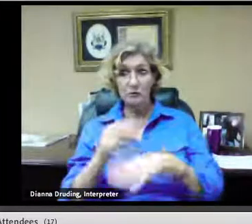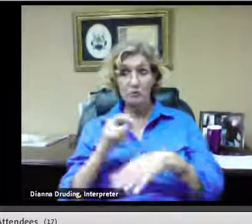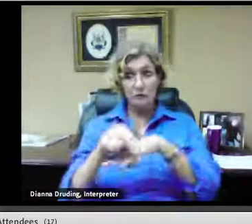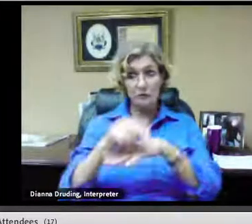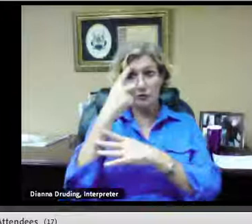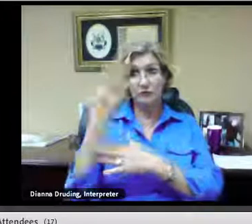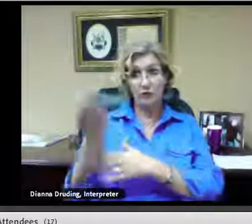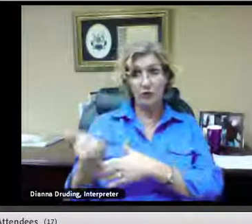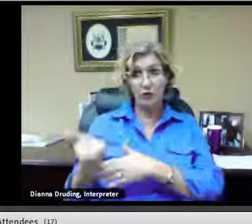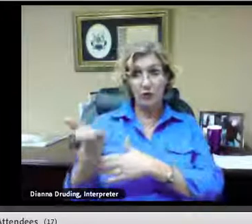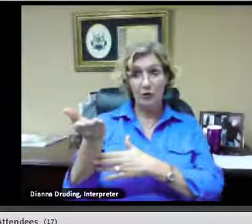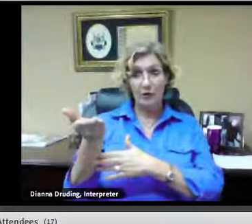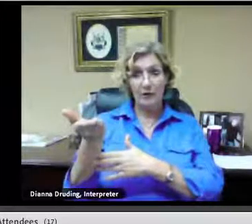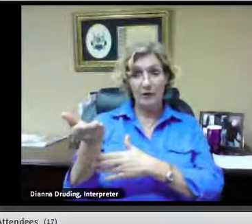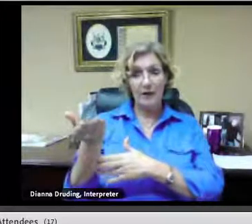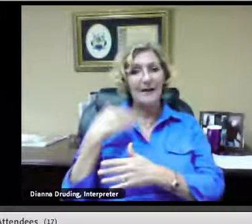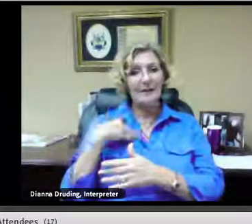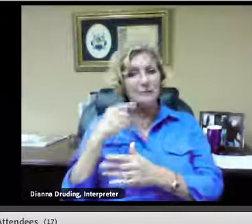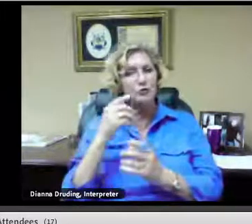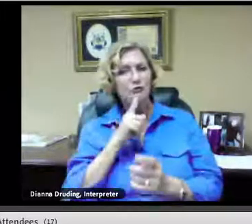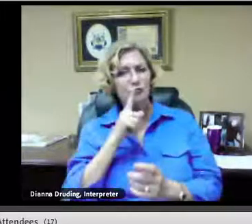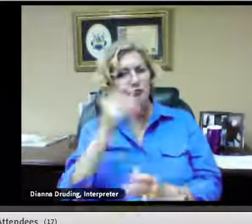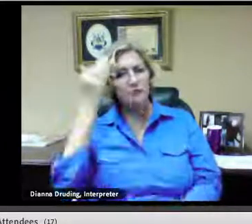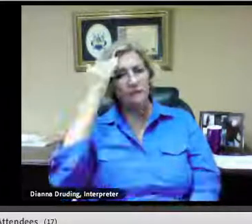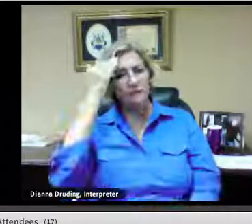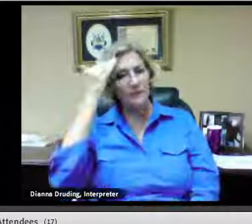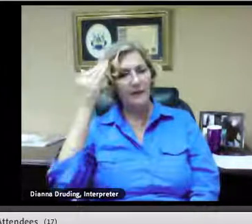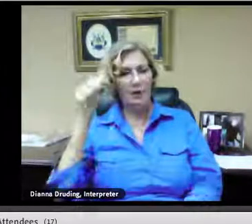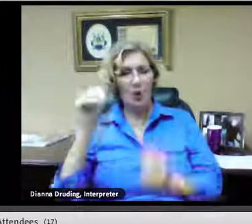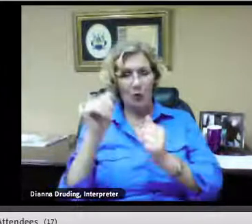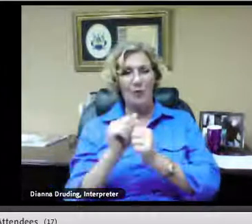You know, you play a catalytic role in the lives of people with disabilities